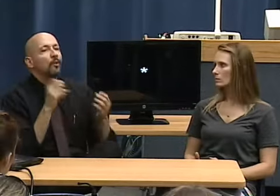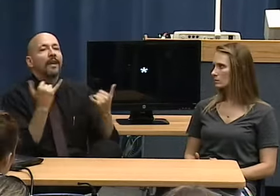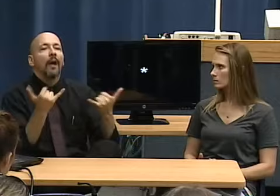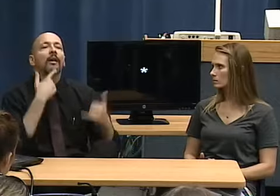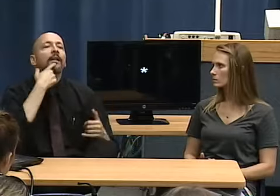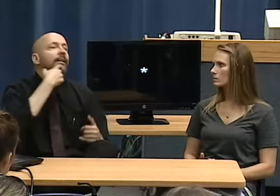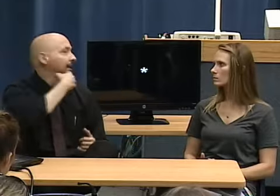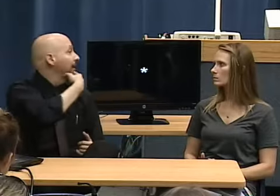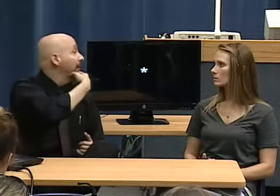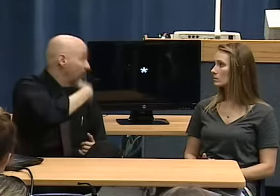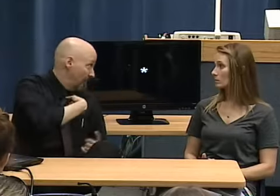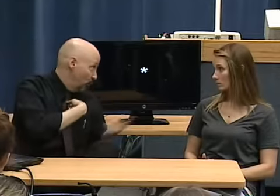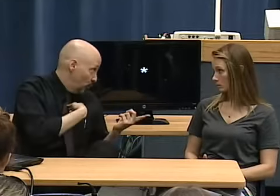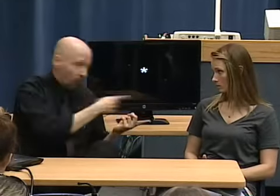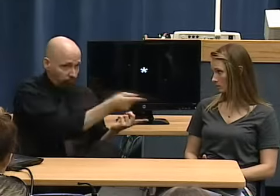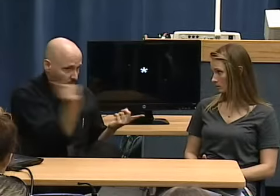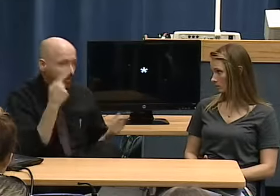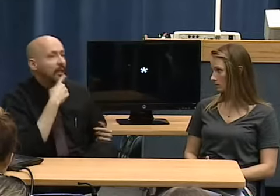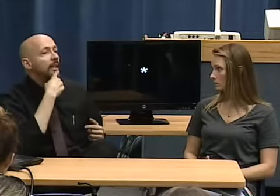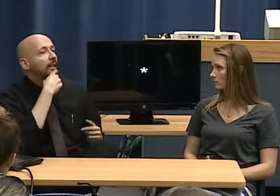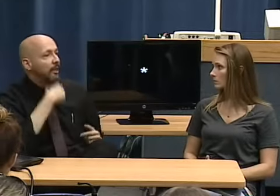OK, now. You all tell me